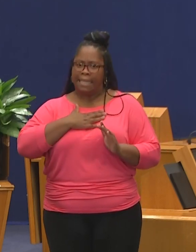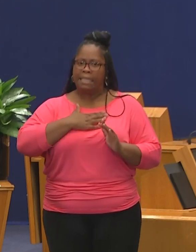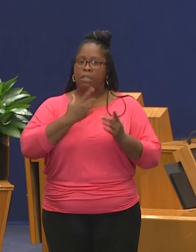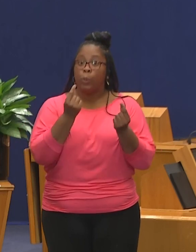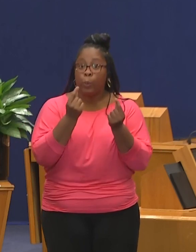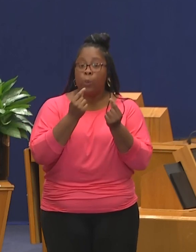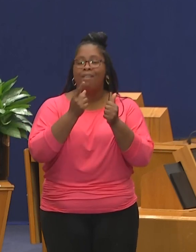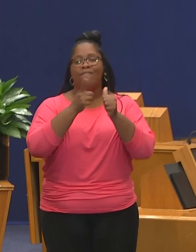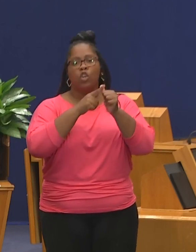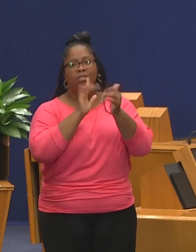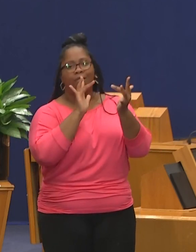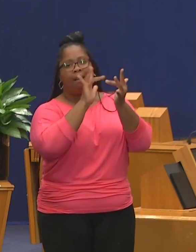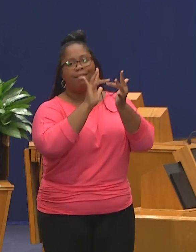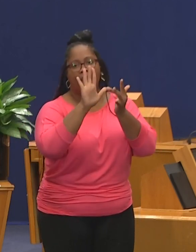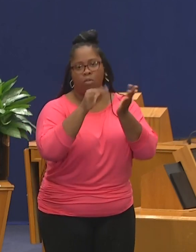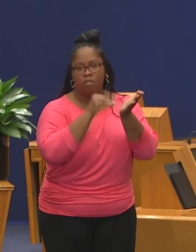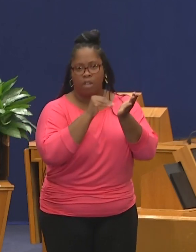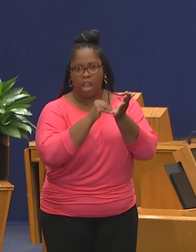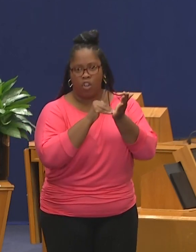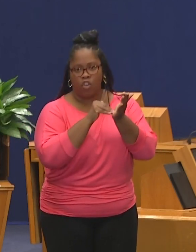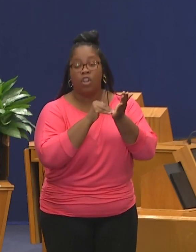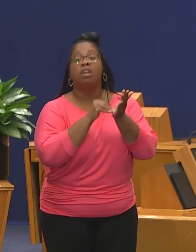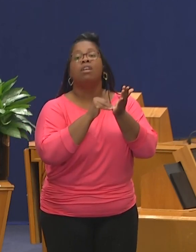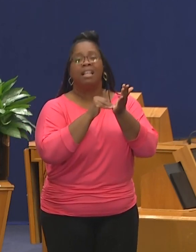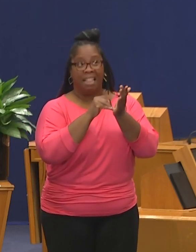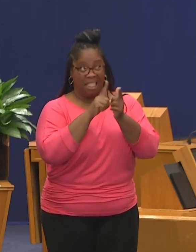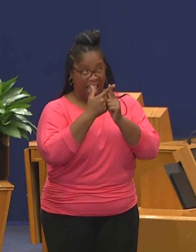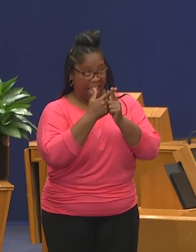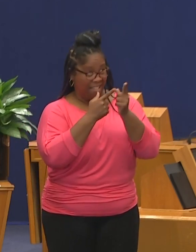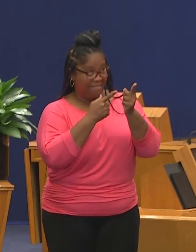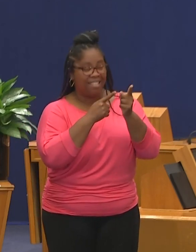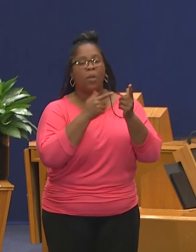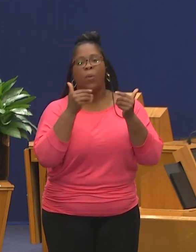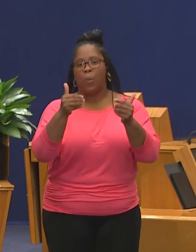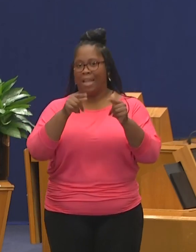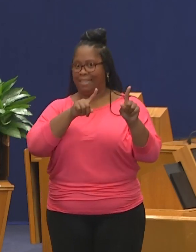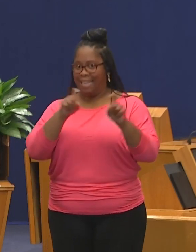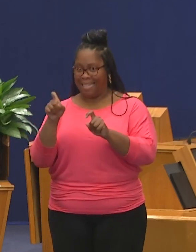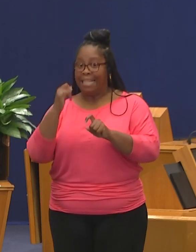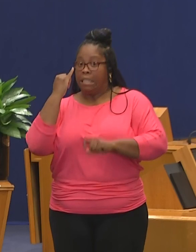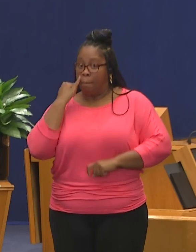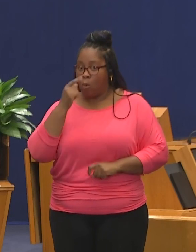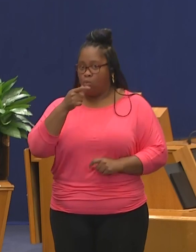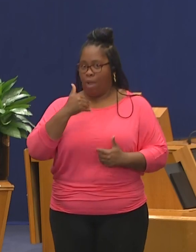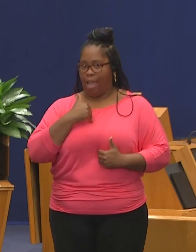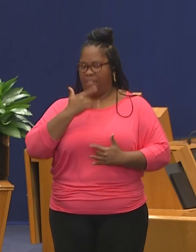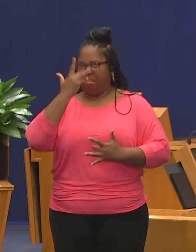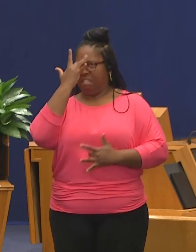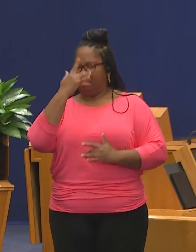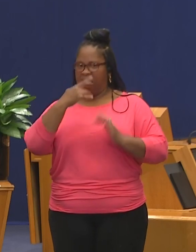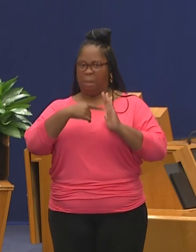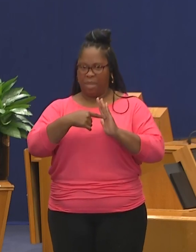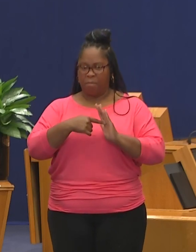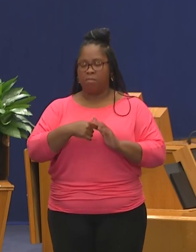PLEASE MAKE SURE YOU TALK WITH YOUR PROVIDER AND GET TESTED IF